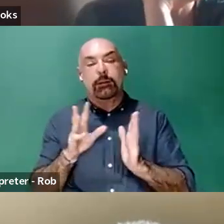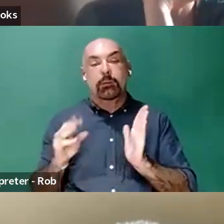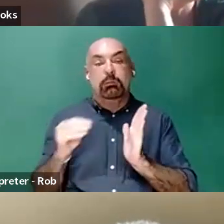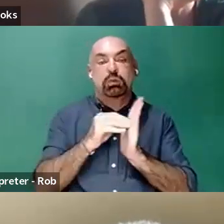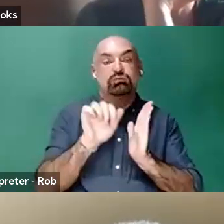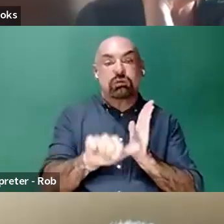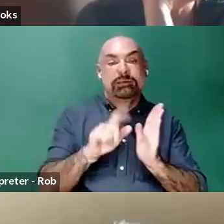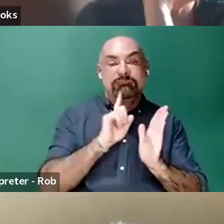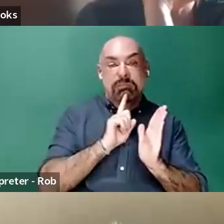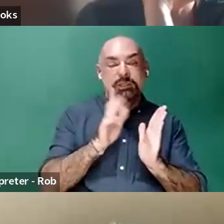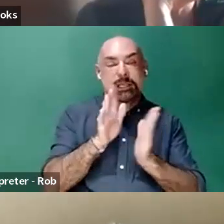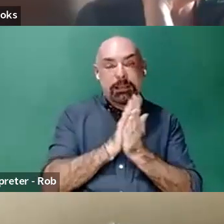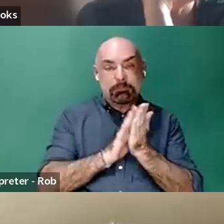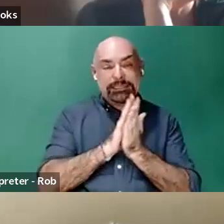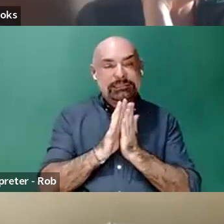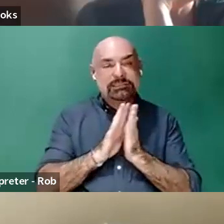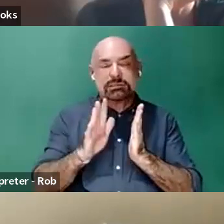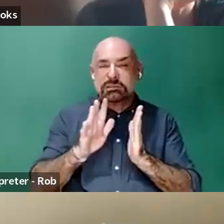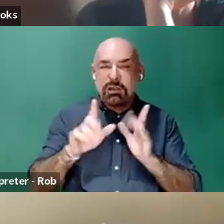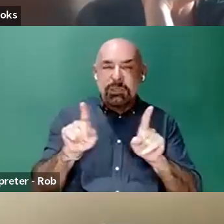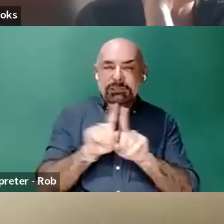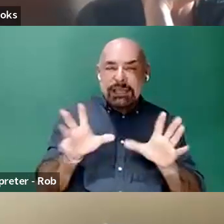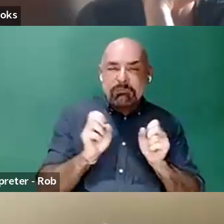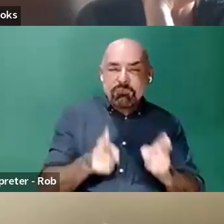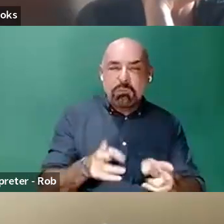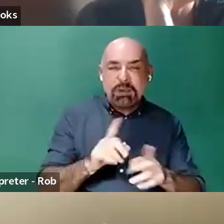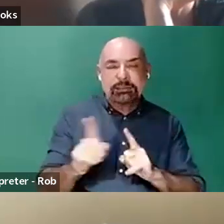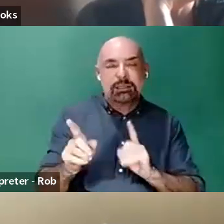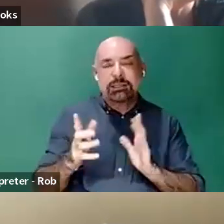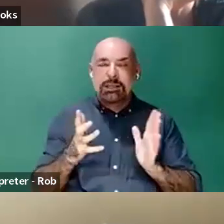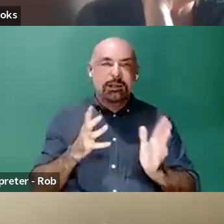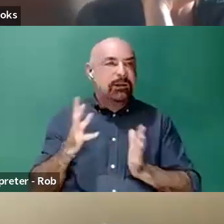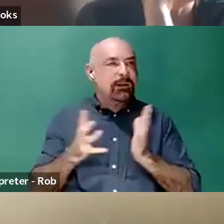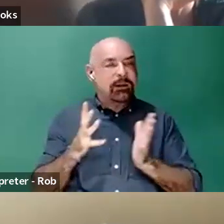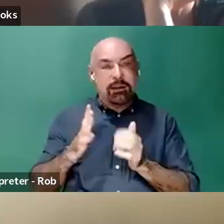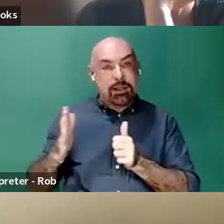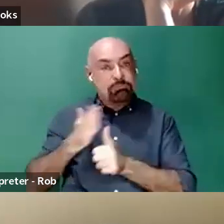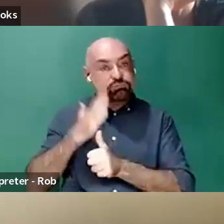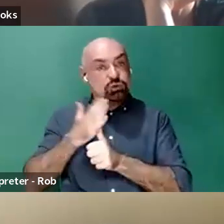so it doesn't follow the same format exactly as the original hard copy.